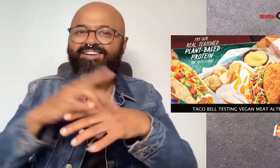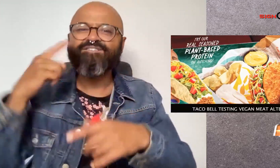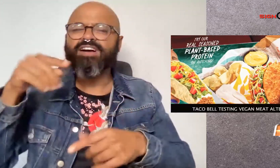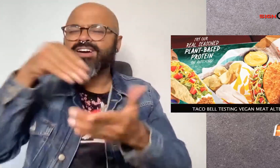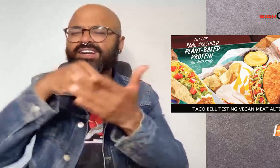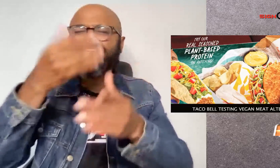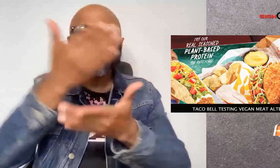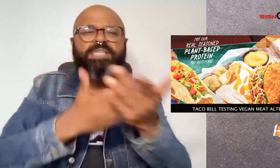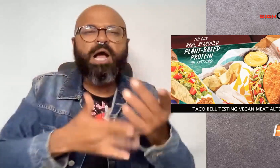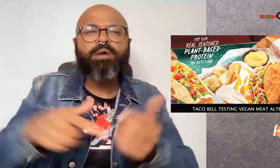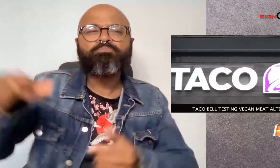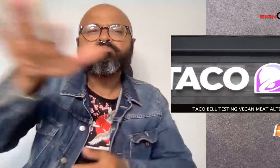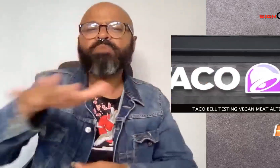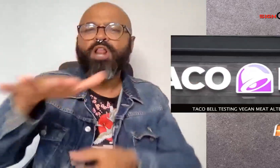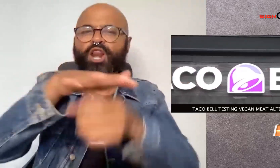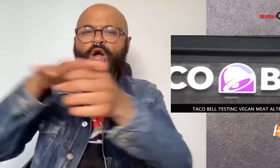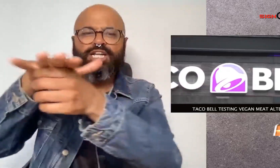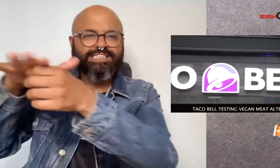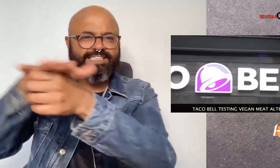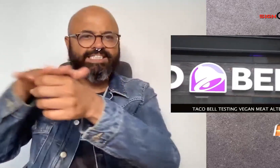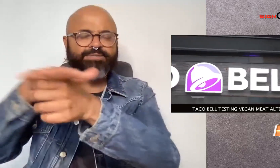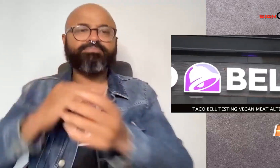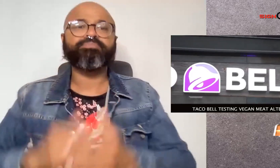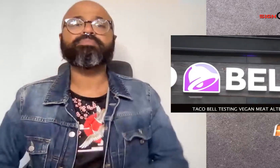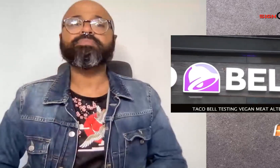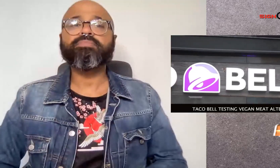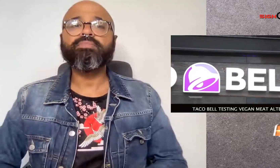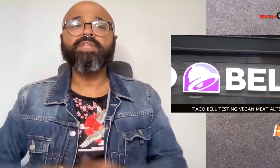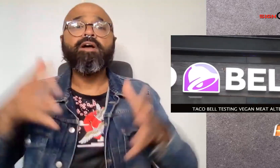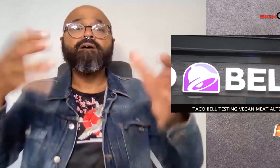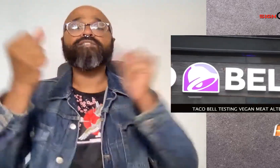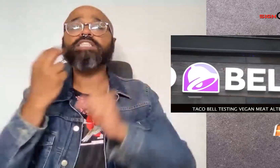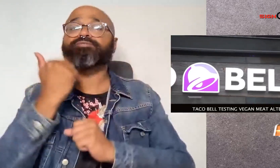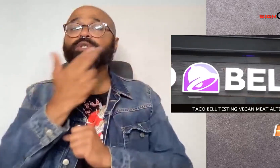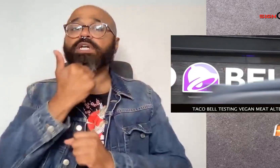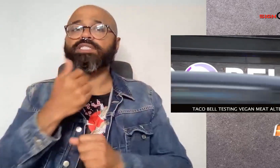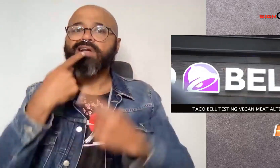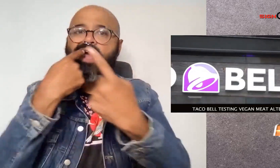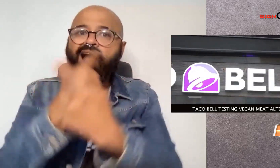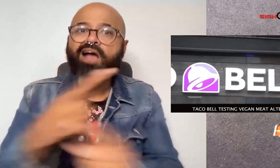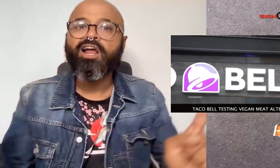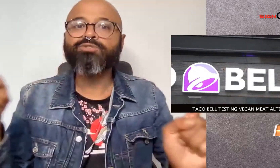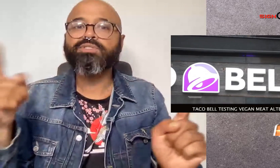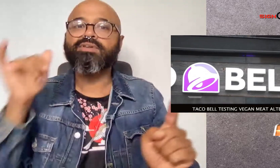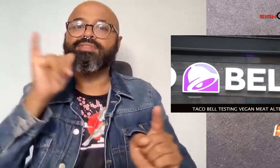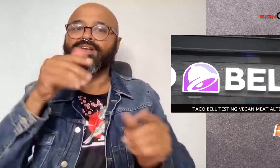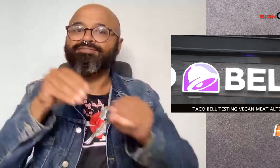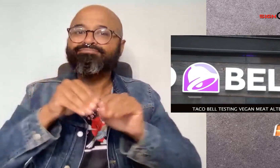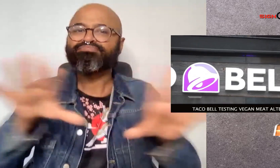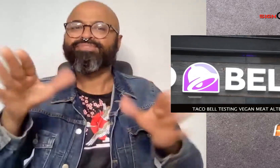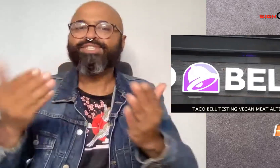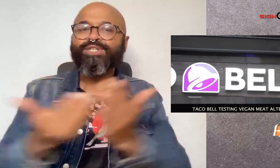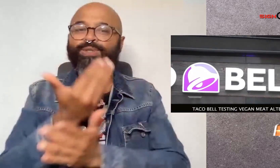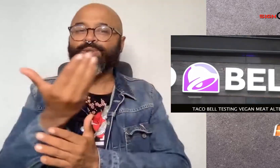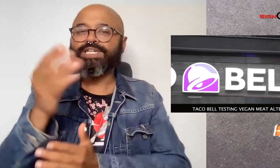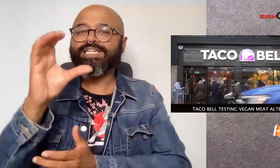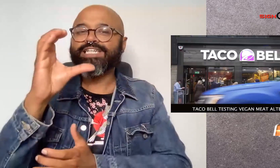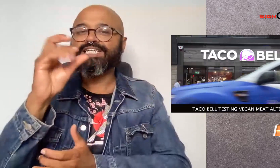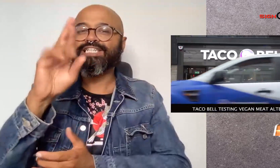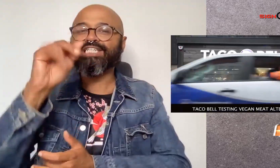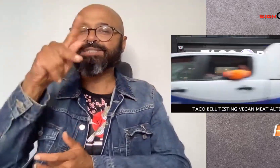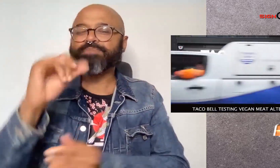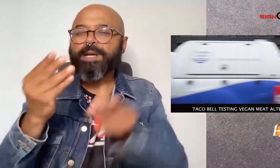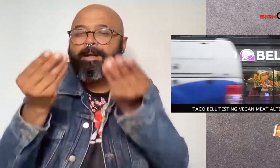Taco Bell is testing a new plant-based meat alternative at some of its locations the fast